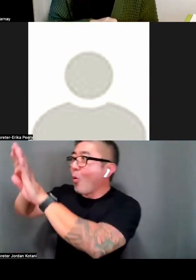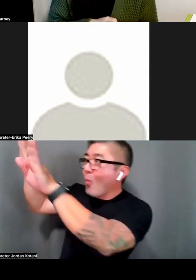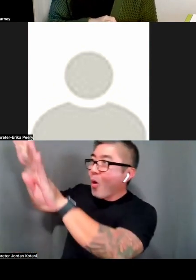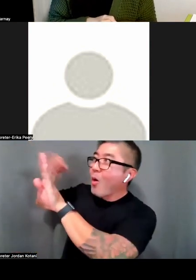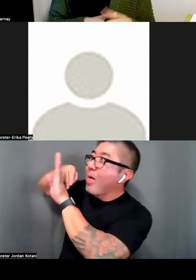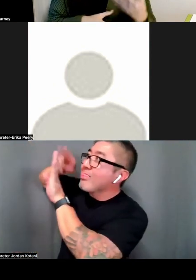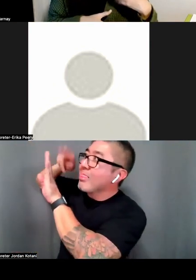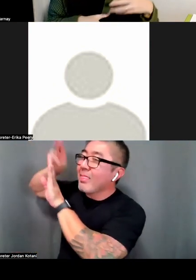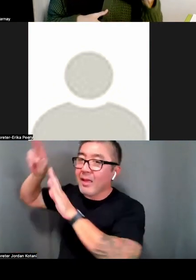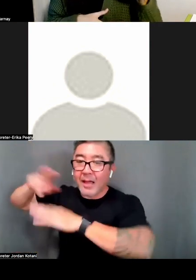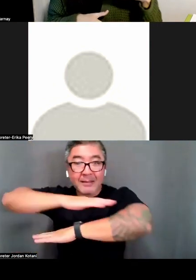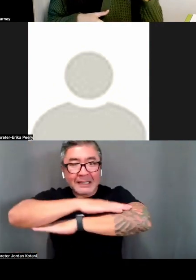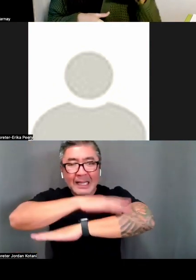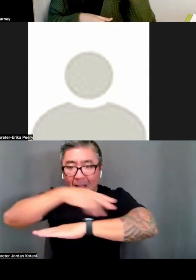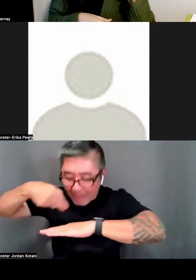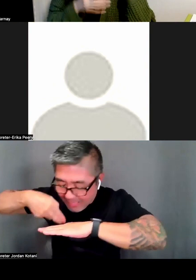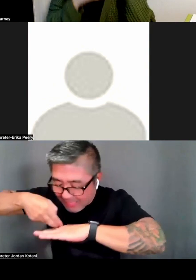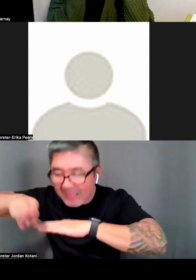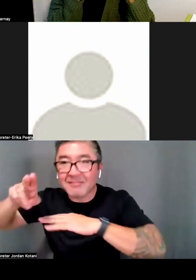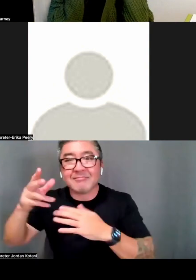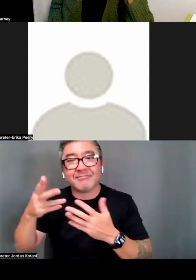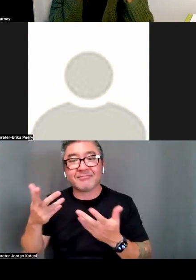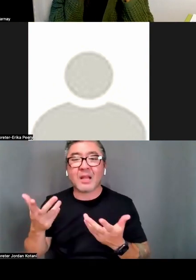Then sometimes we see that excessive drooling or salivating.